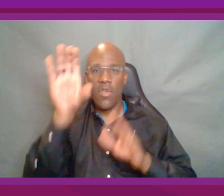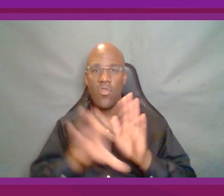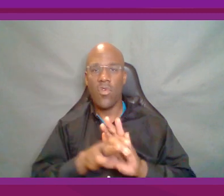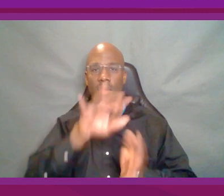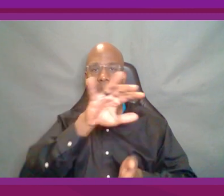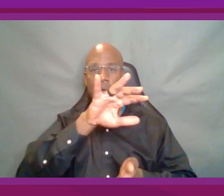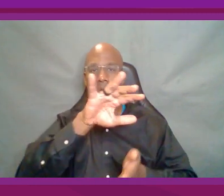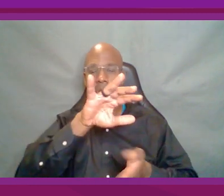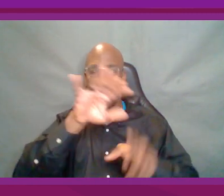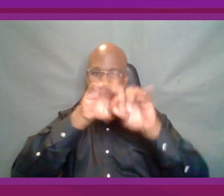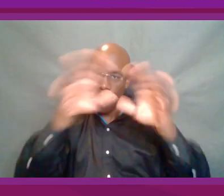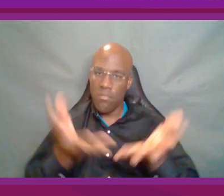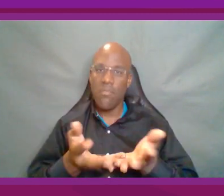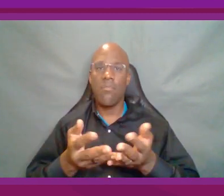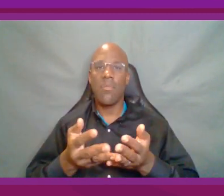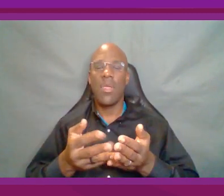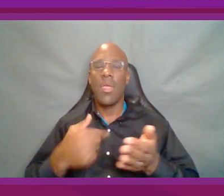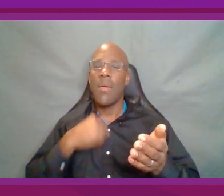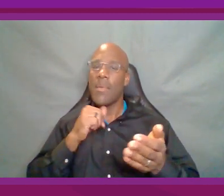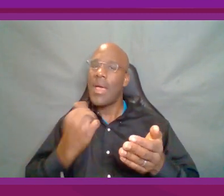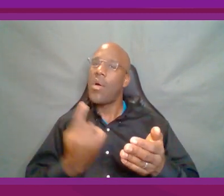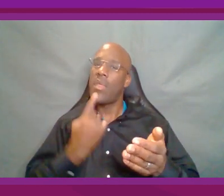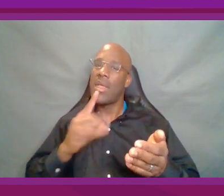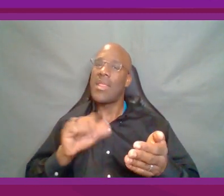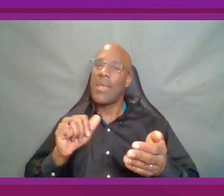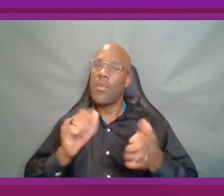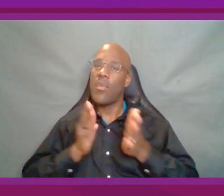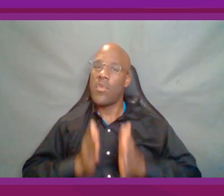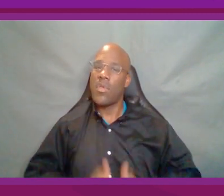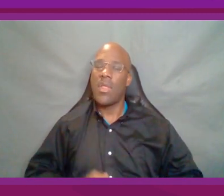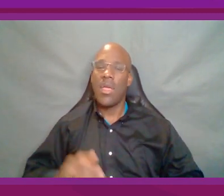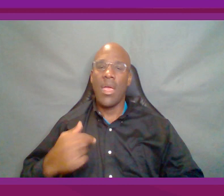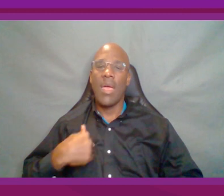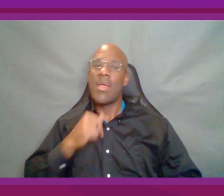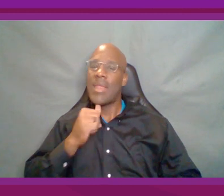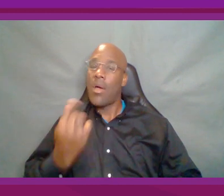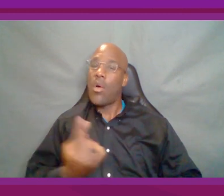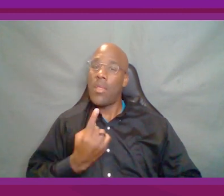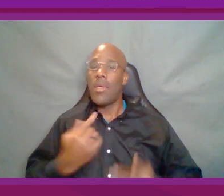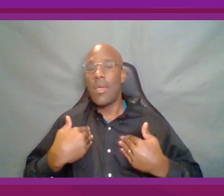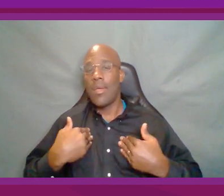being, we are not just disabled people, I am not just a person with a physical disability, right,